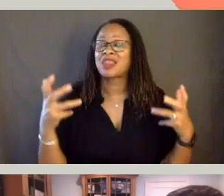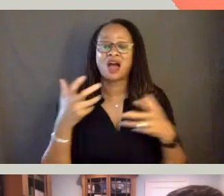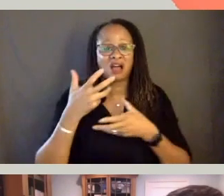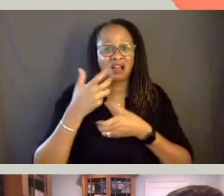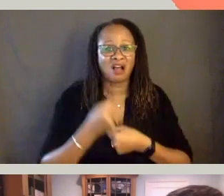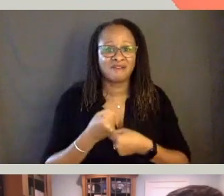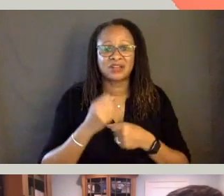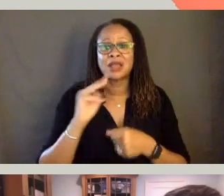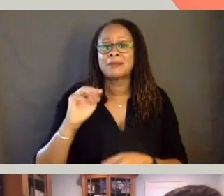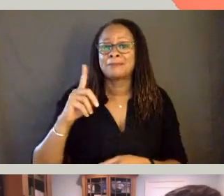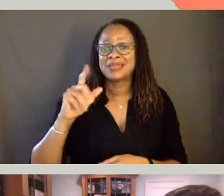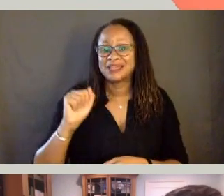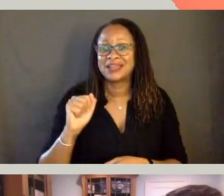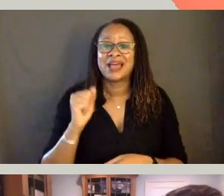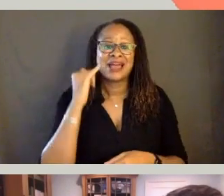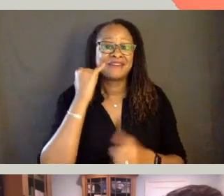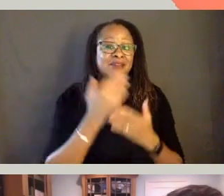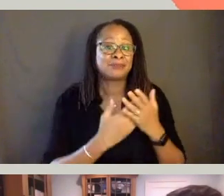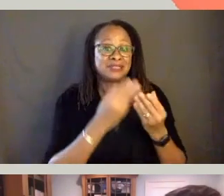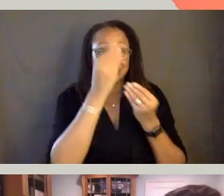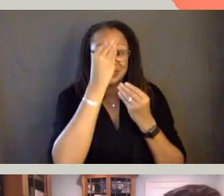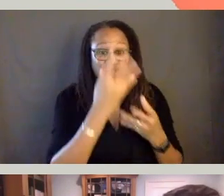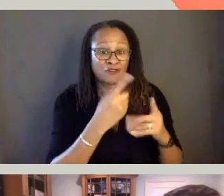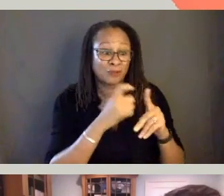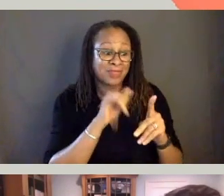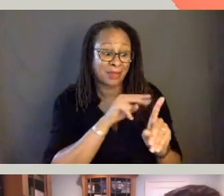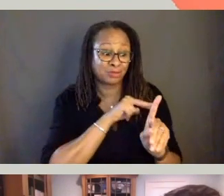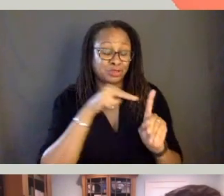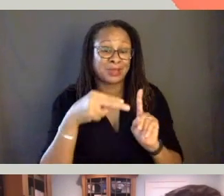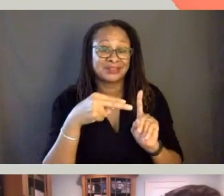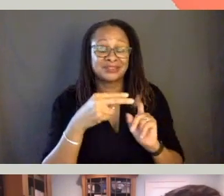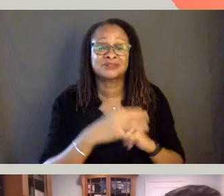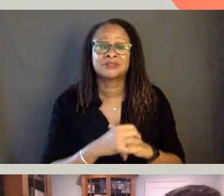there's just not a lot of comprehensive media pieces told from that perspective.